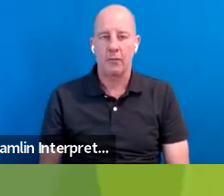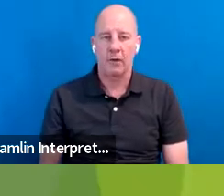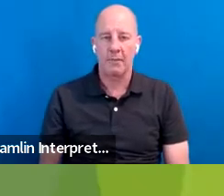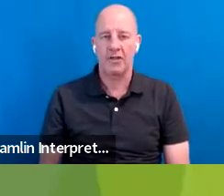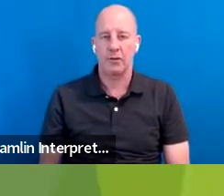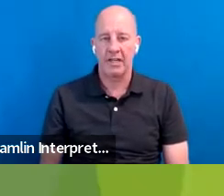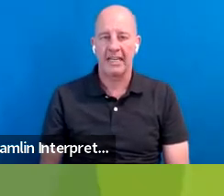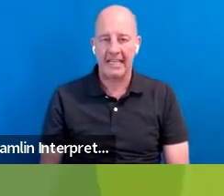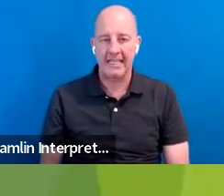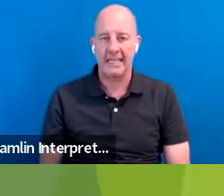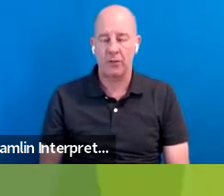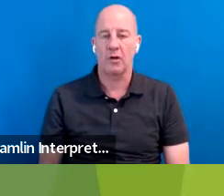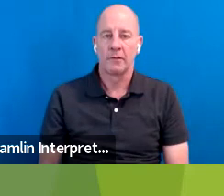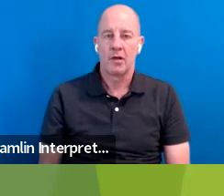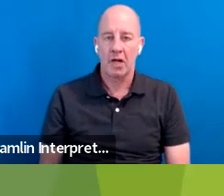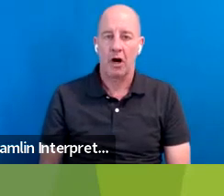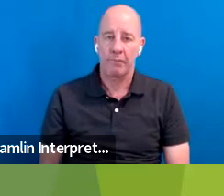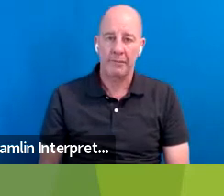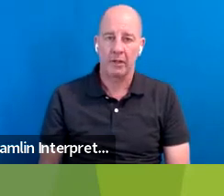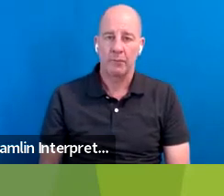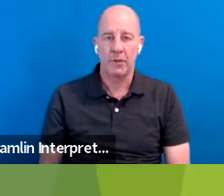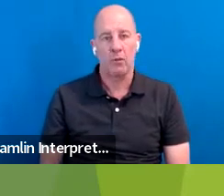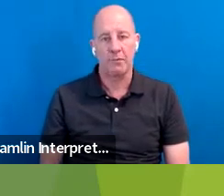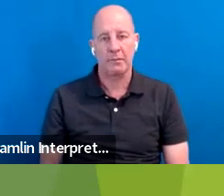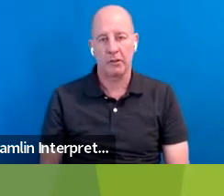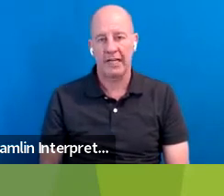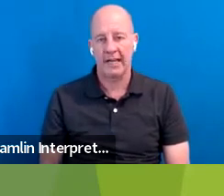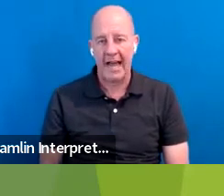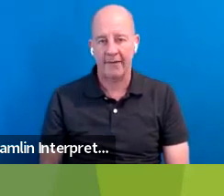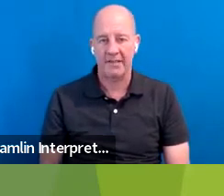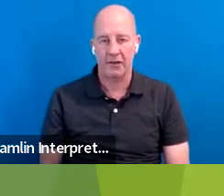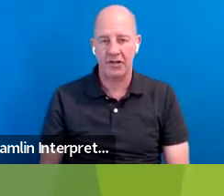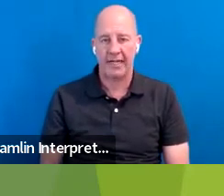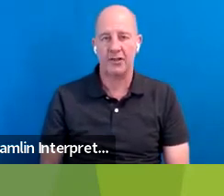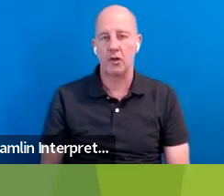We want to make sure that it is equal to all people. We don't want people to look at it and have a misunderstanding.